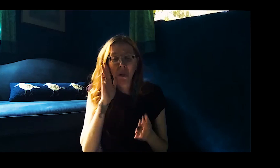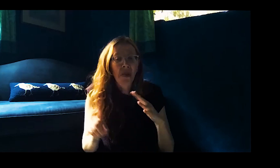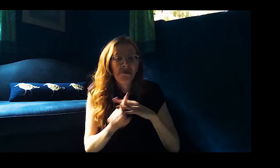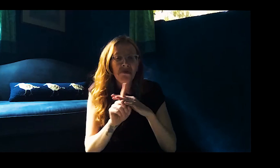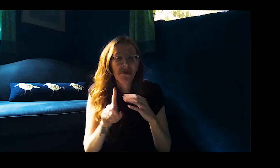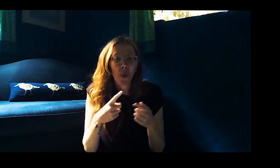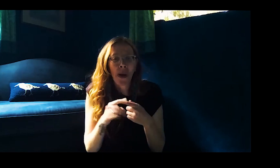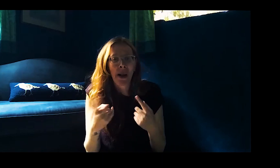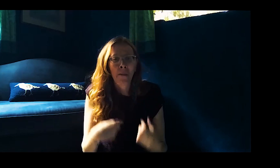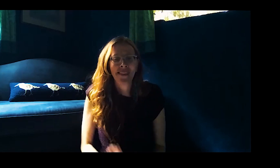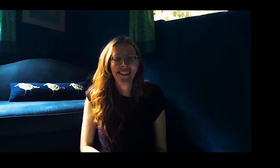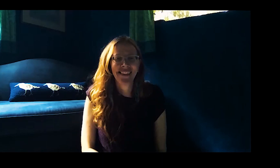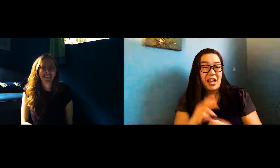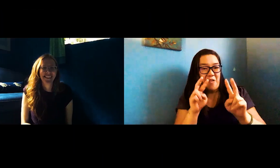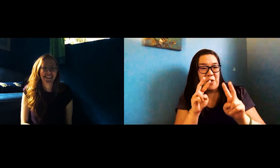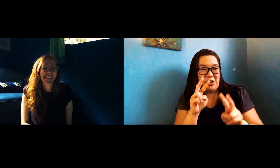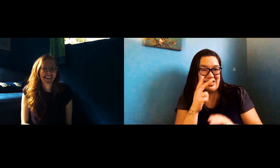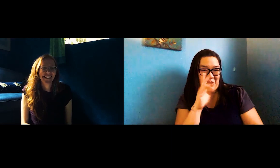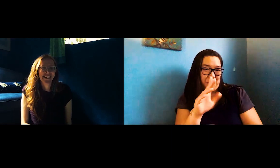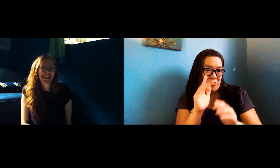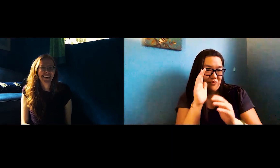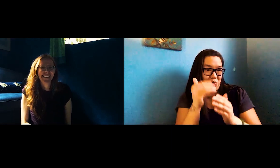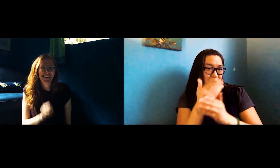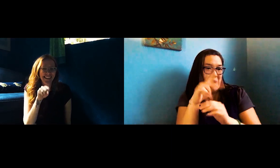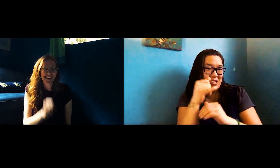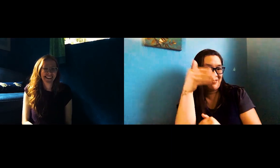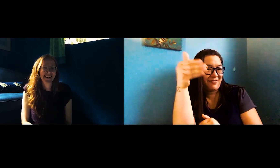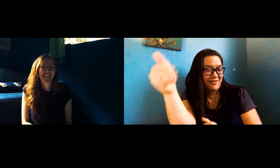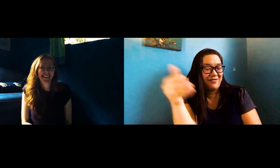there's other things - they're gonna show up. Well, I look forward to seeing what comes next.